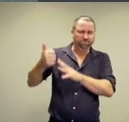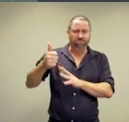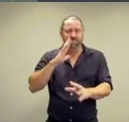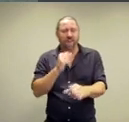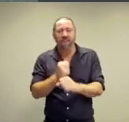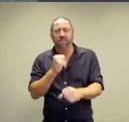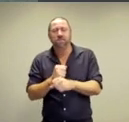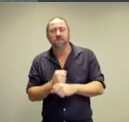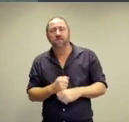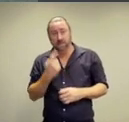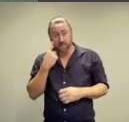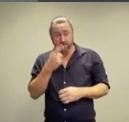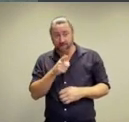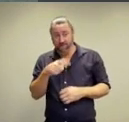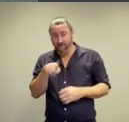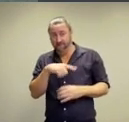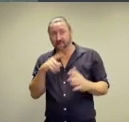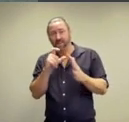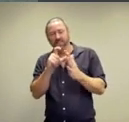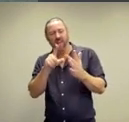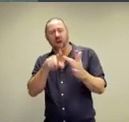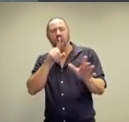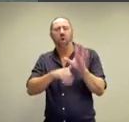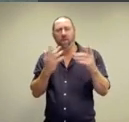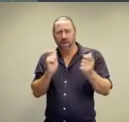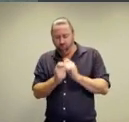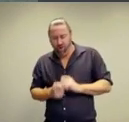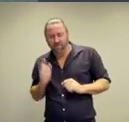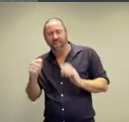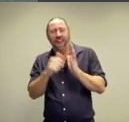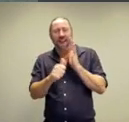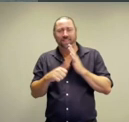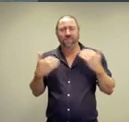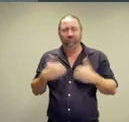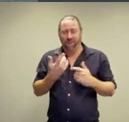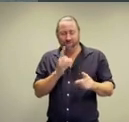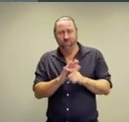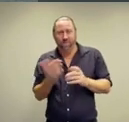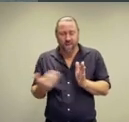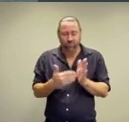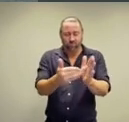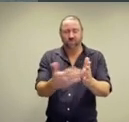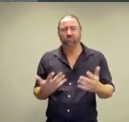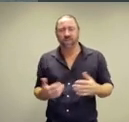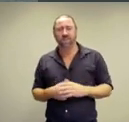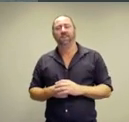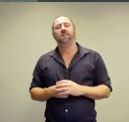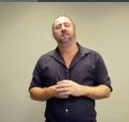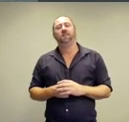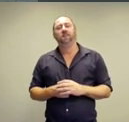symbol and you can see how incredibly well these guys DIY their leather jackets, it's worth mentioning here the role,